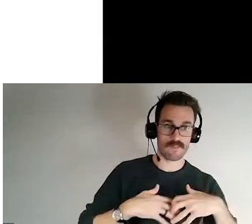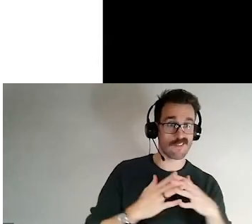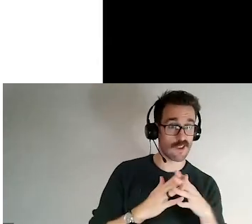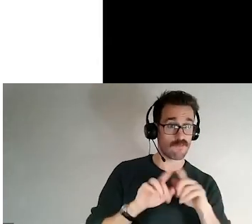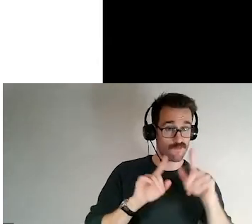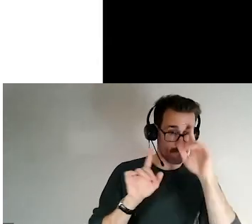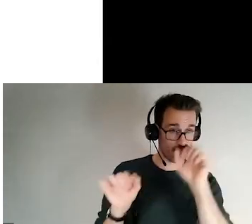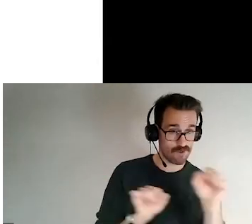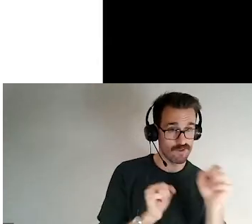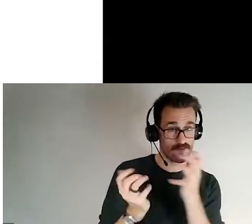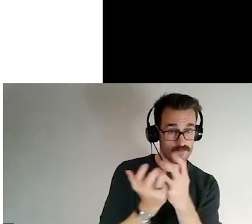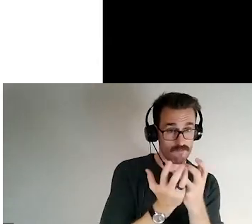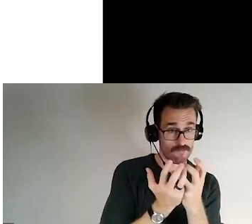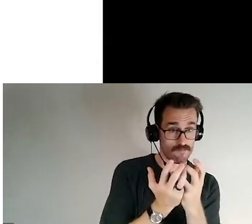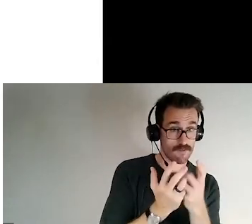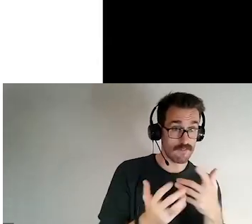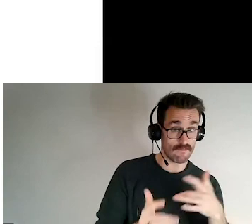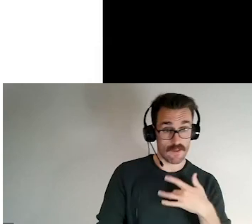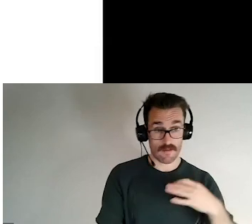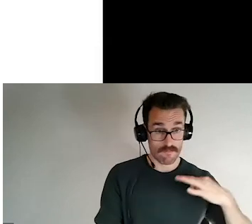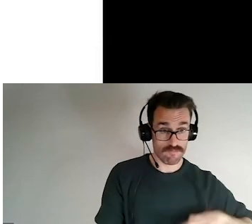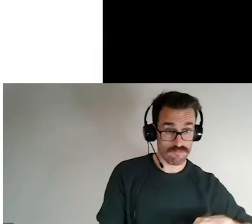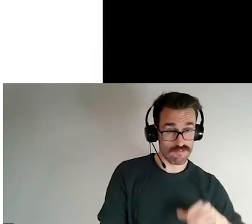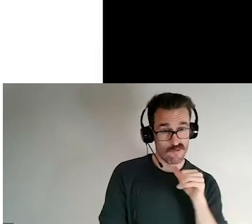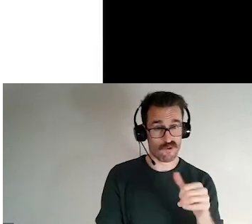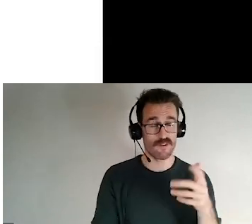have found this information useful and whether it's changed their approach in the workplace.